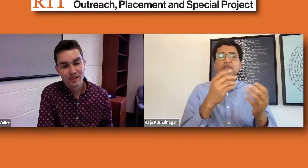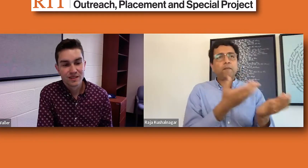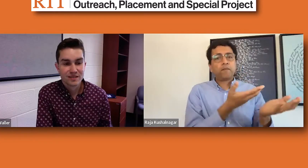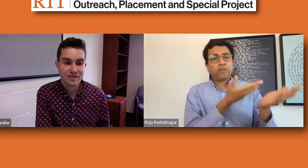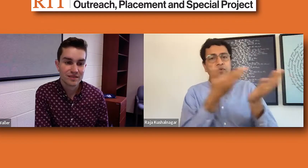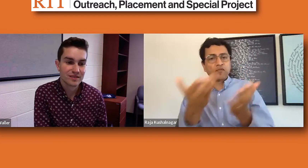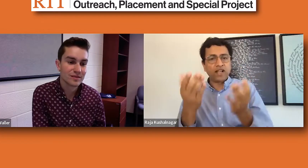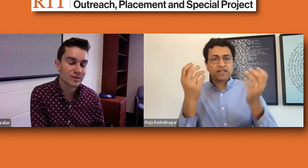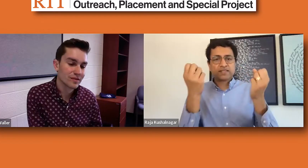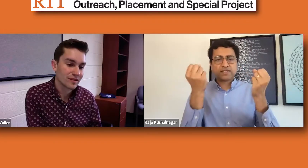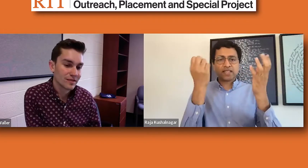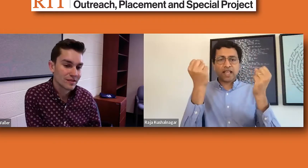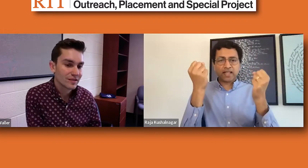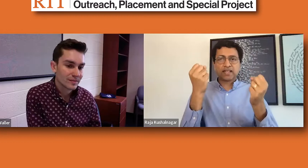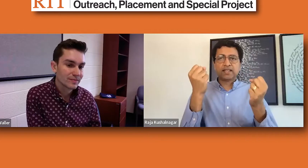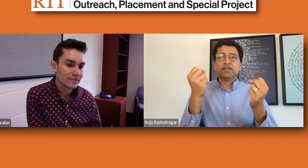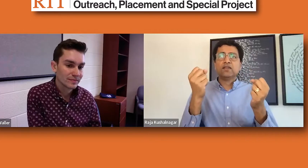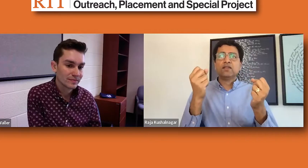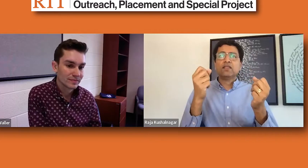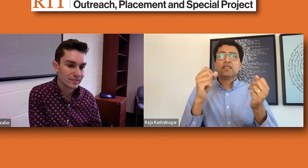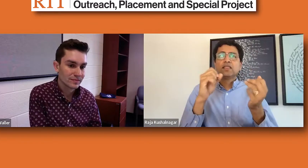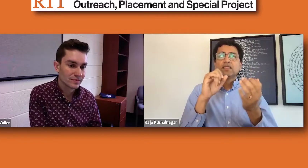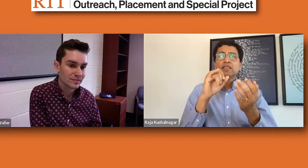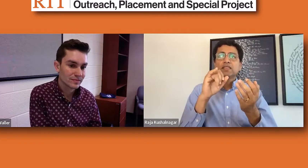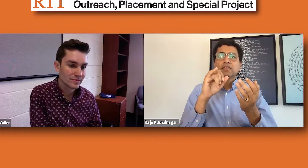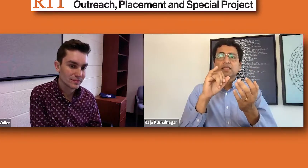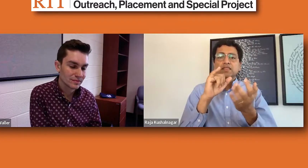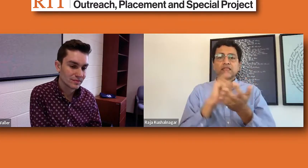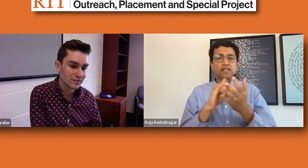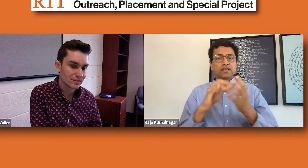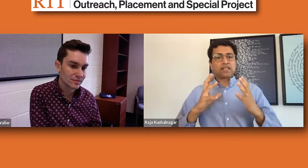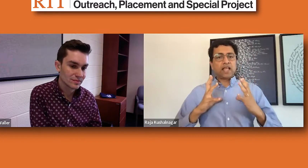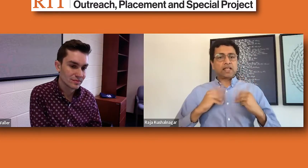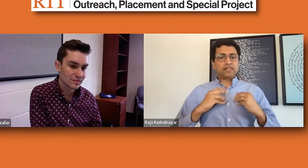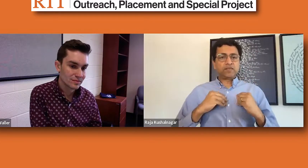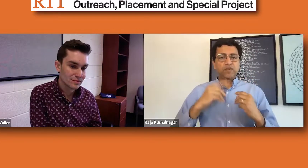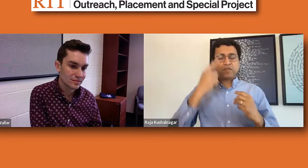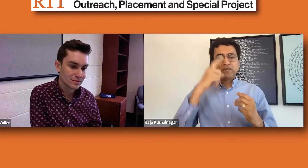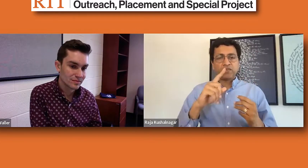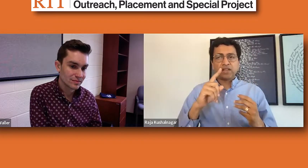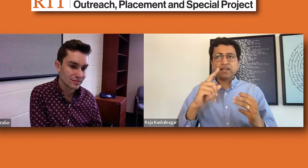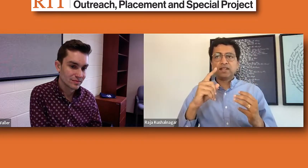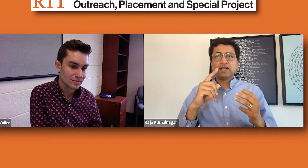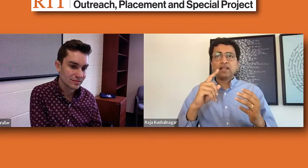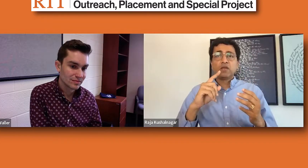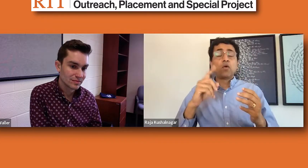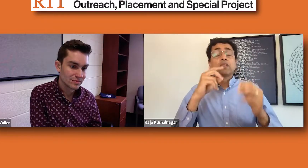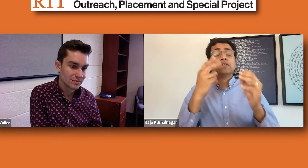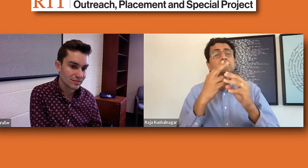how we are providing those signs and that language. Is it acceptable